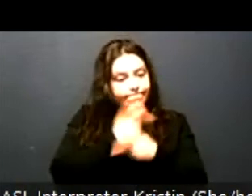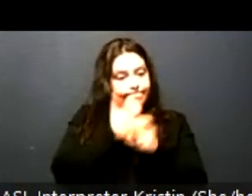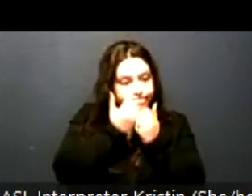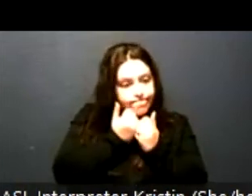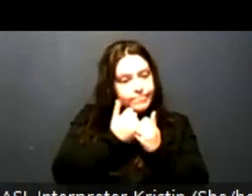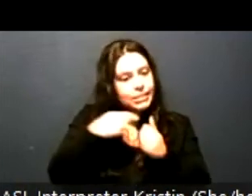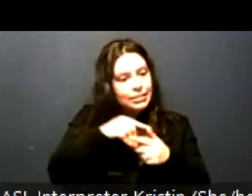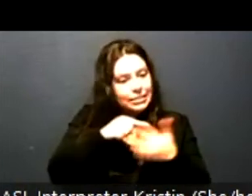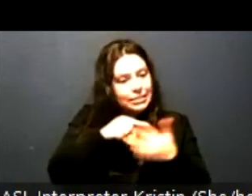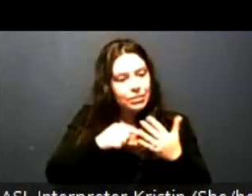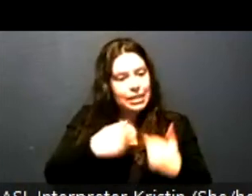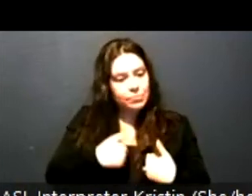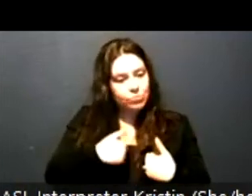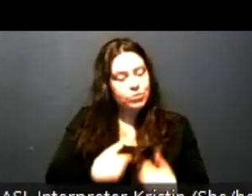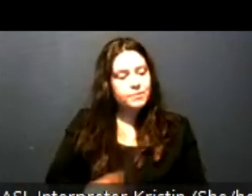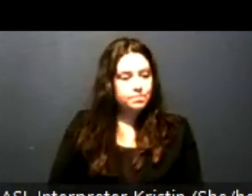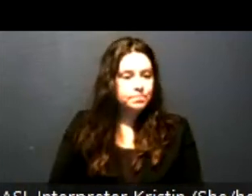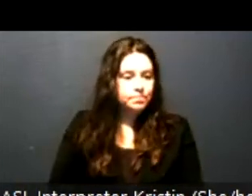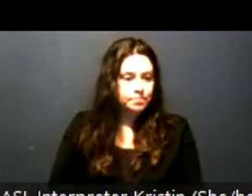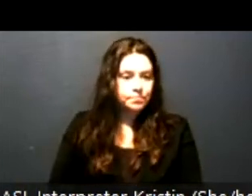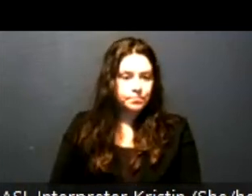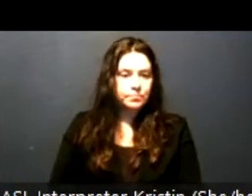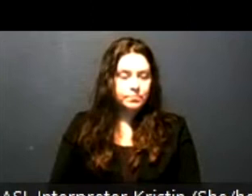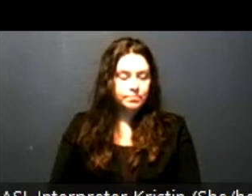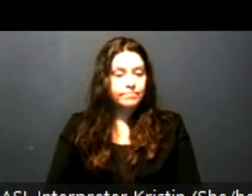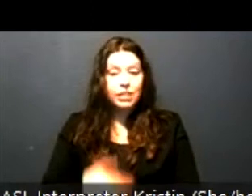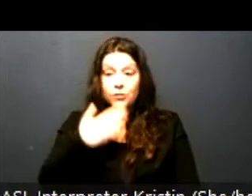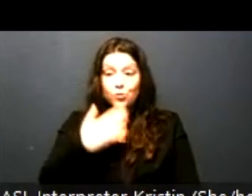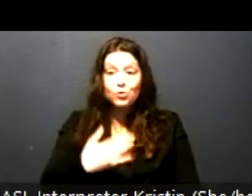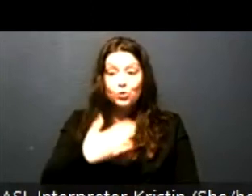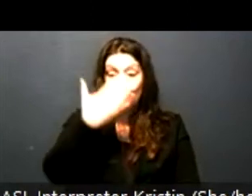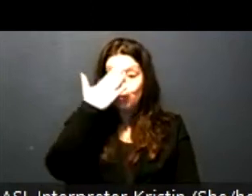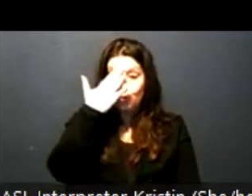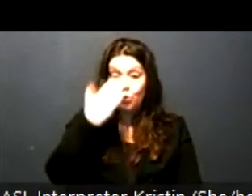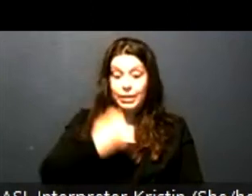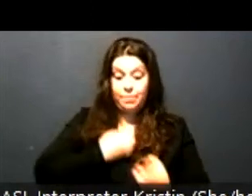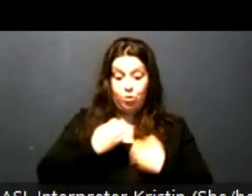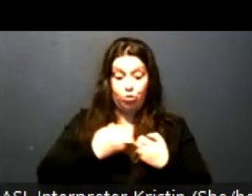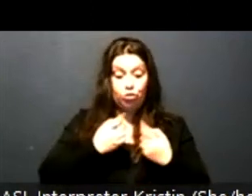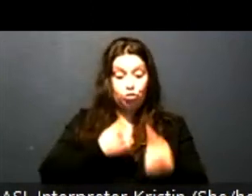Erika: Well it's great to hear that there, you know, the emotional um difficulty for it because you care